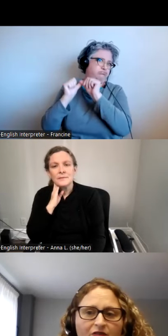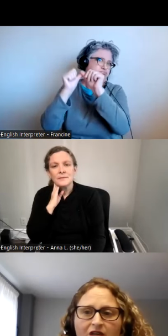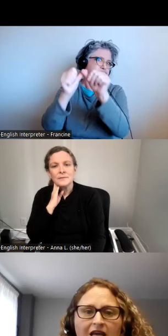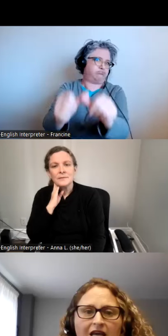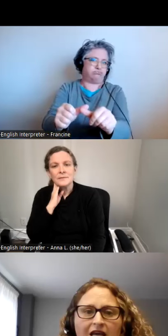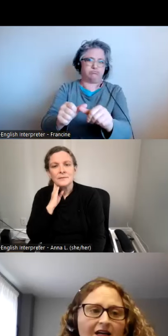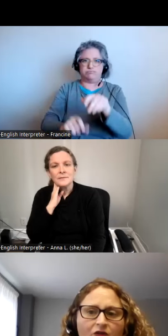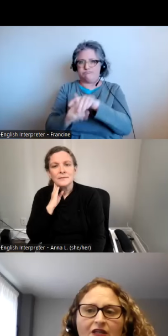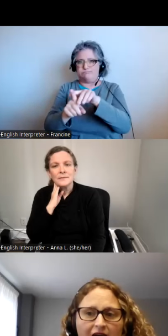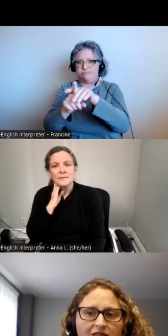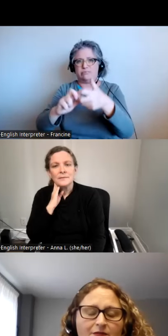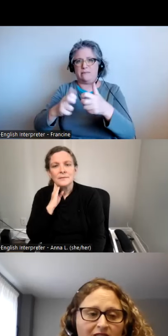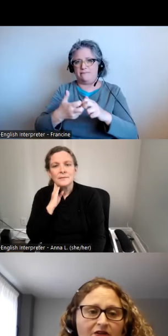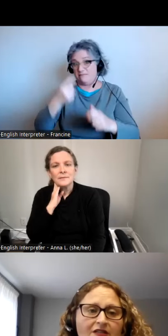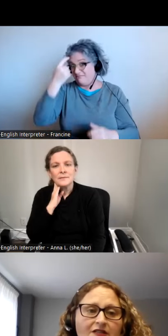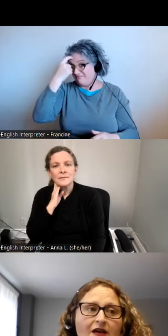» Allison Boyce: Unlike Covid . We sure know Covid can